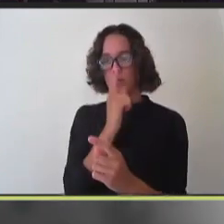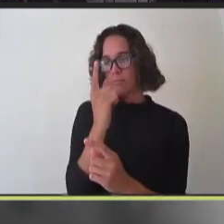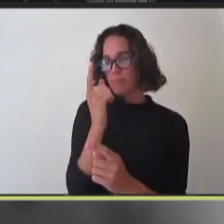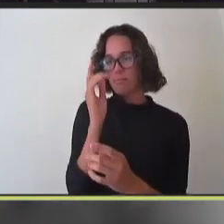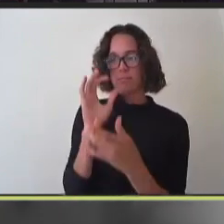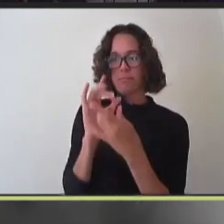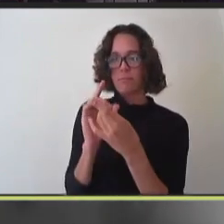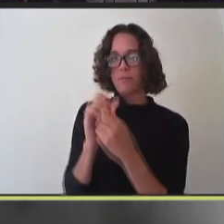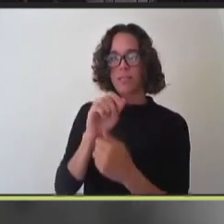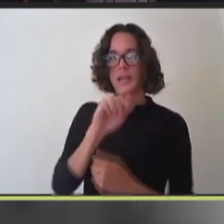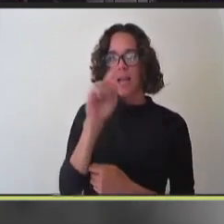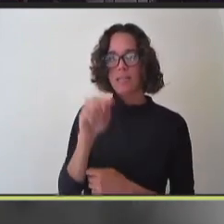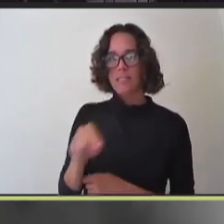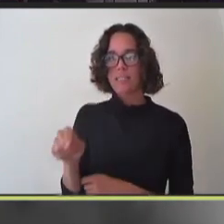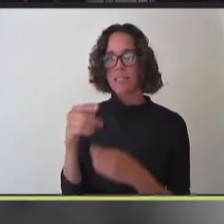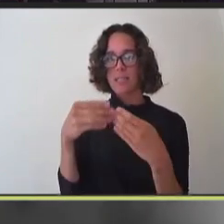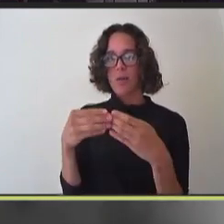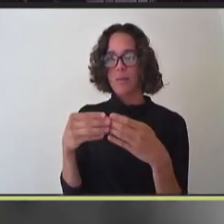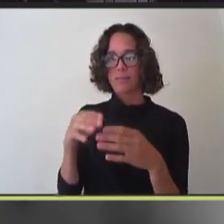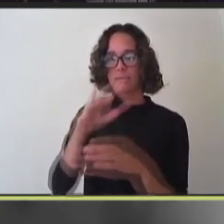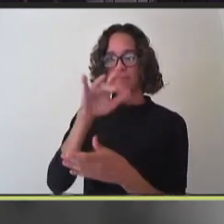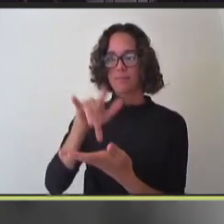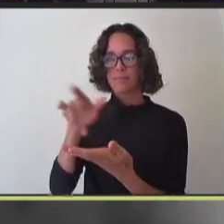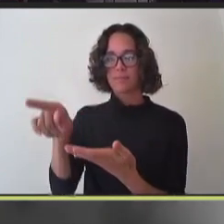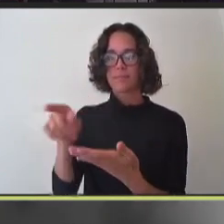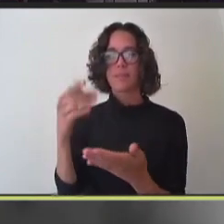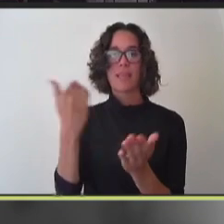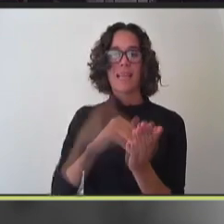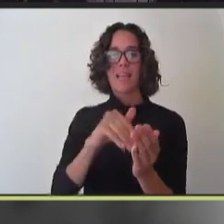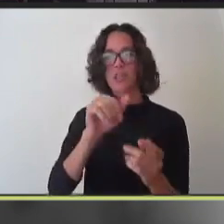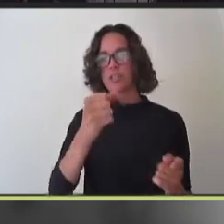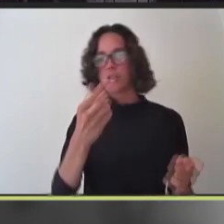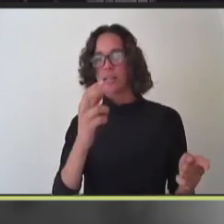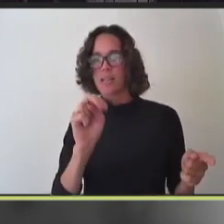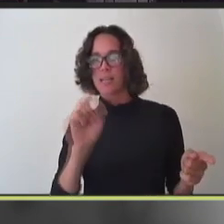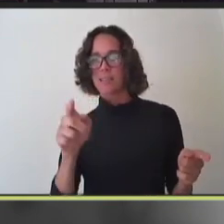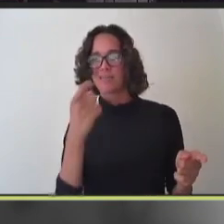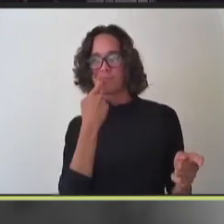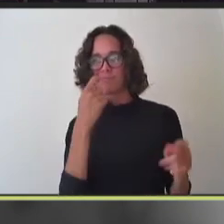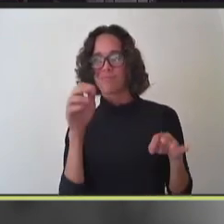which then, of course, as Shannon explained, routes that information to the individual